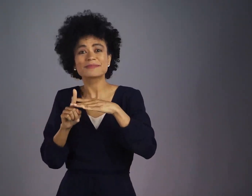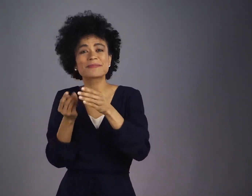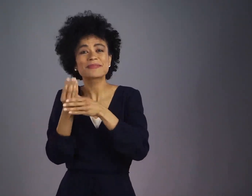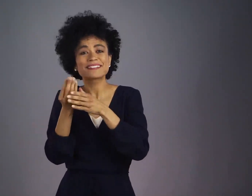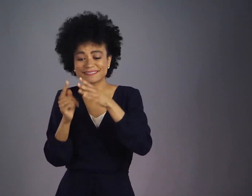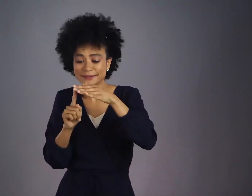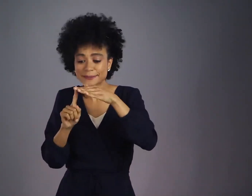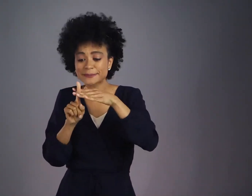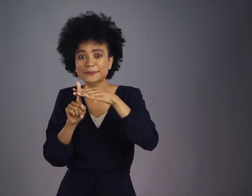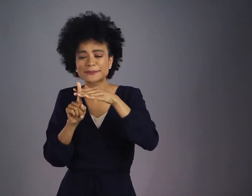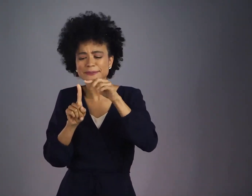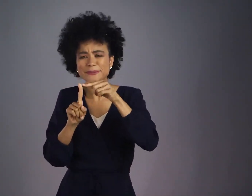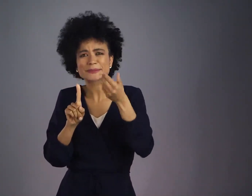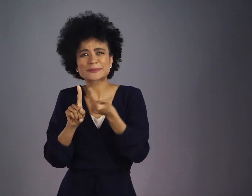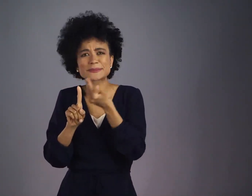but growth has only begun.